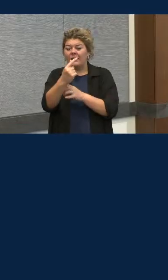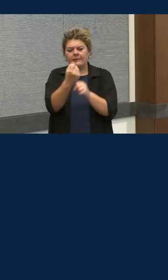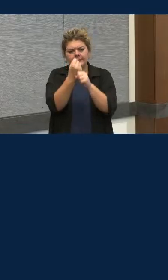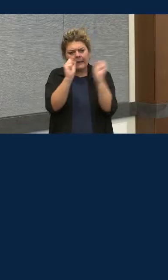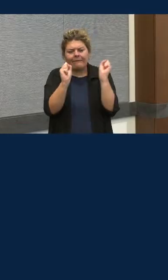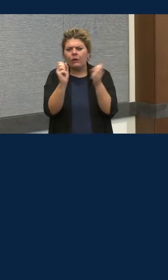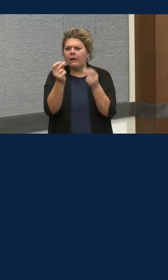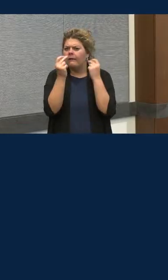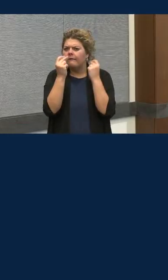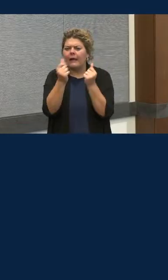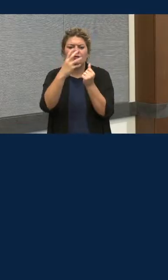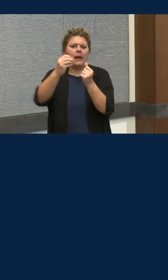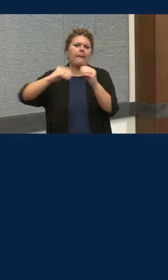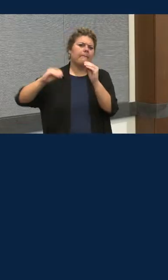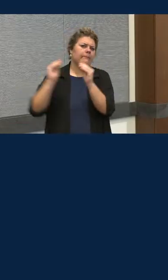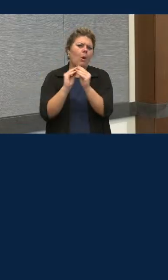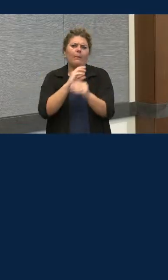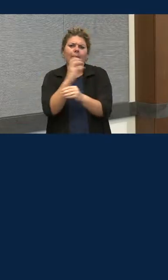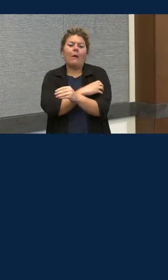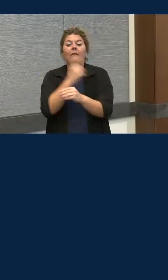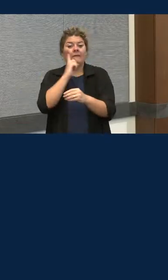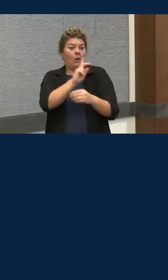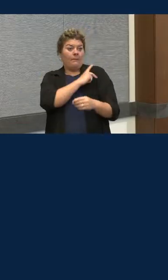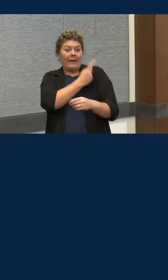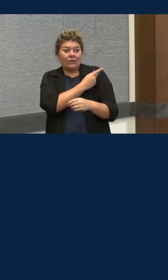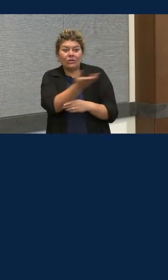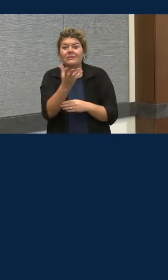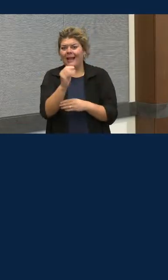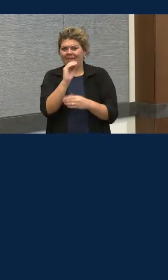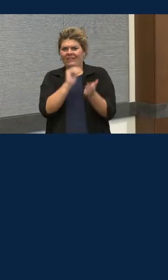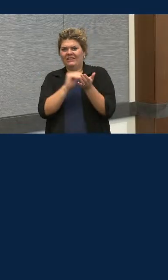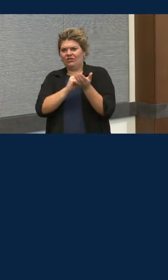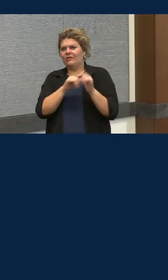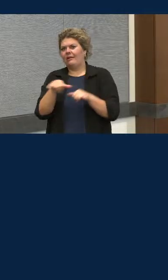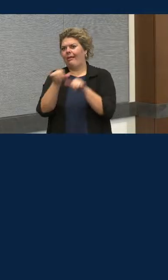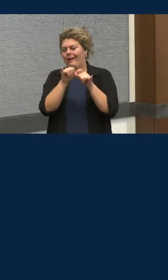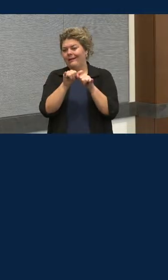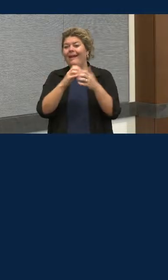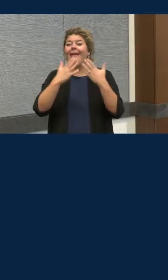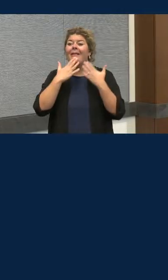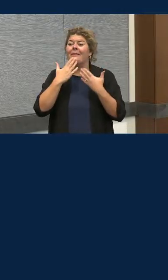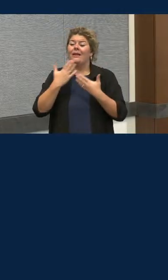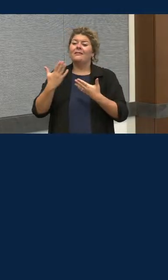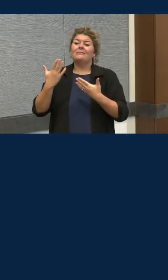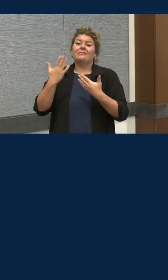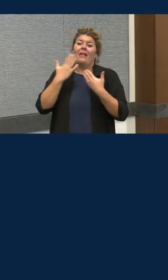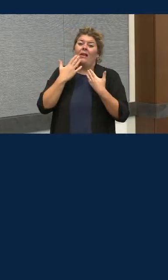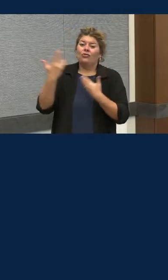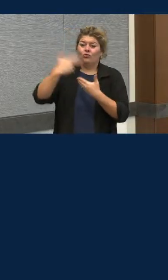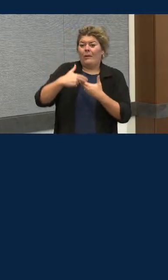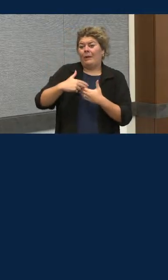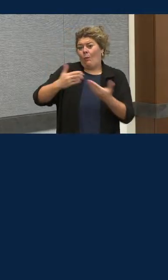physicians alike. Please join me in welcoming